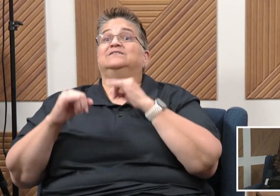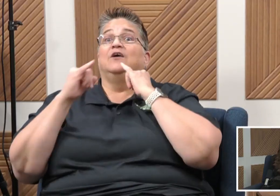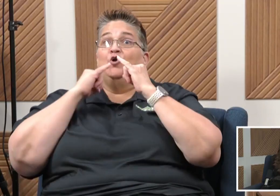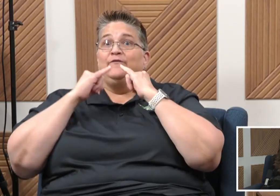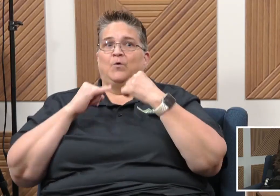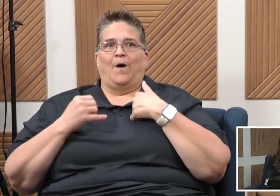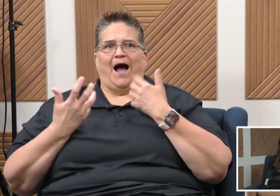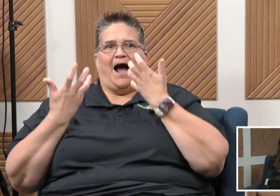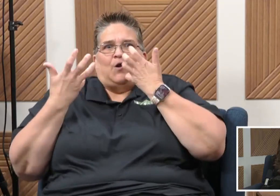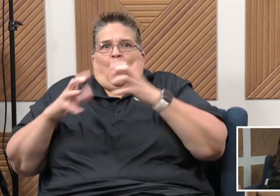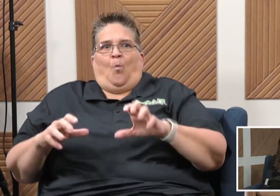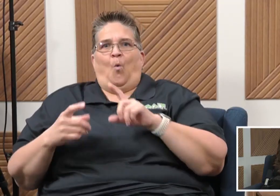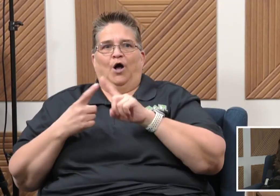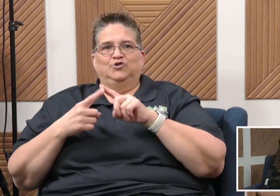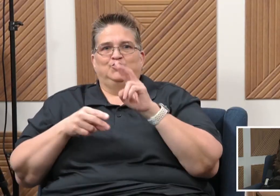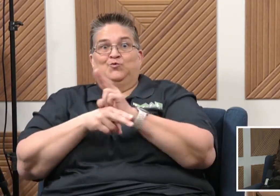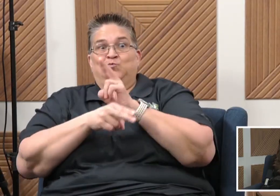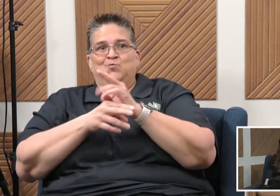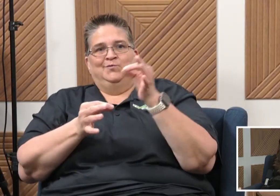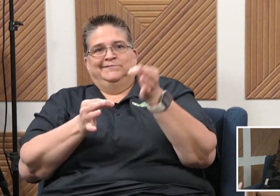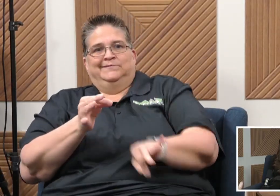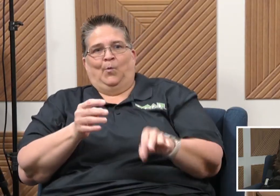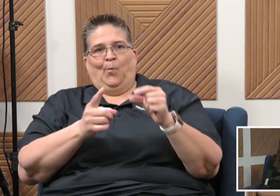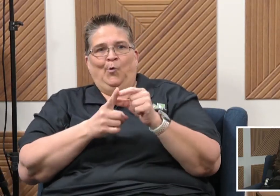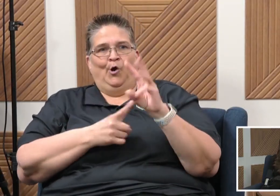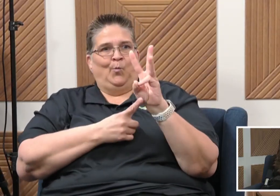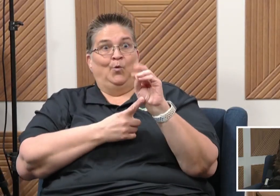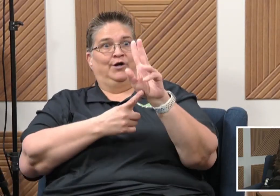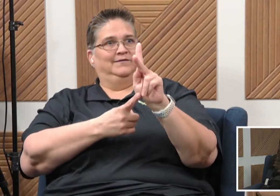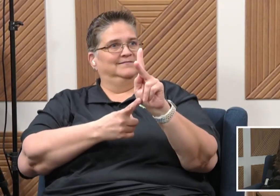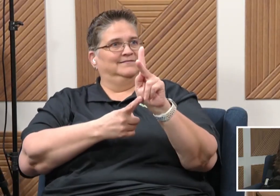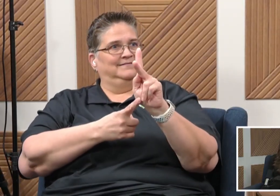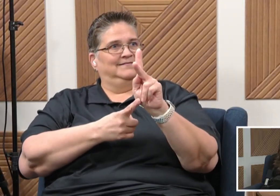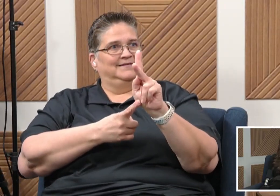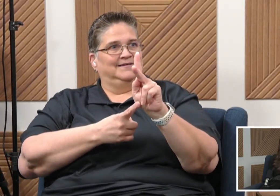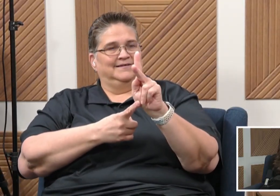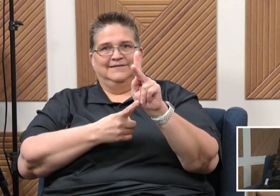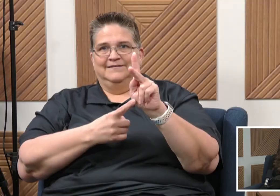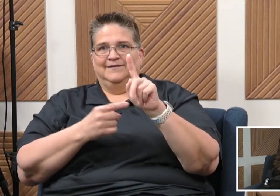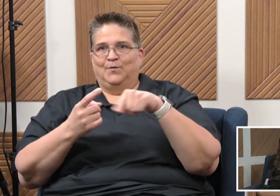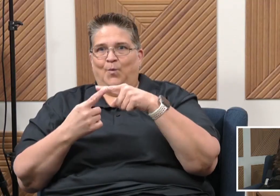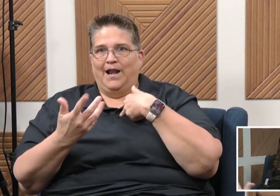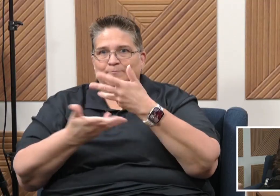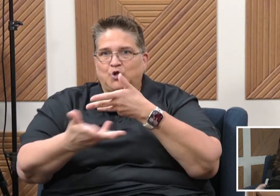So, in this interview, I didn't want to just use simple word, work. That's not the word I wanted.